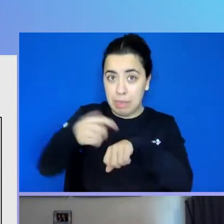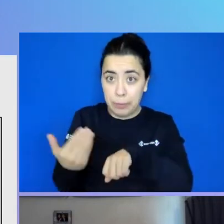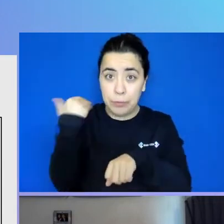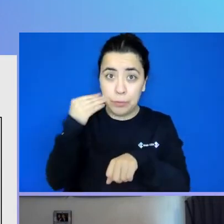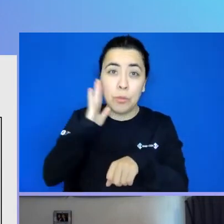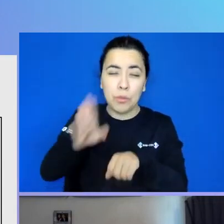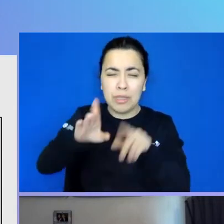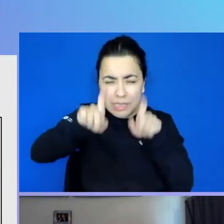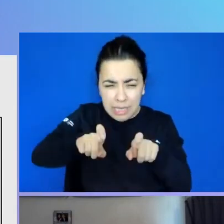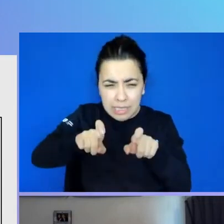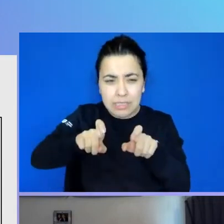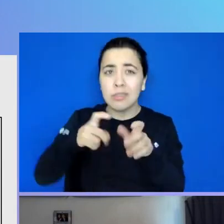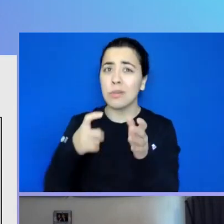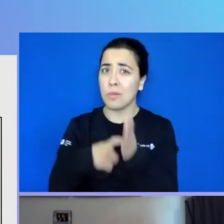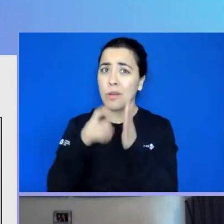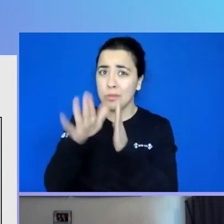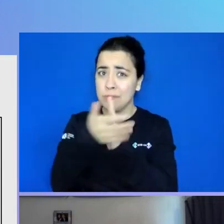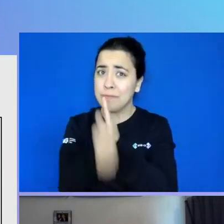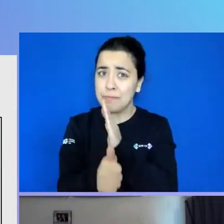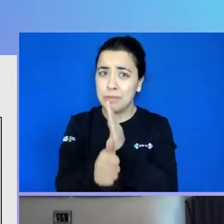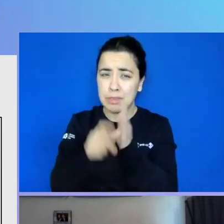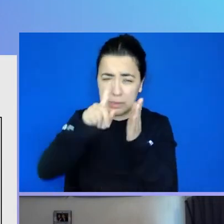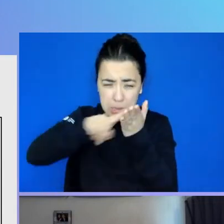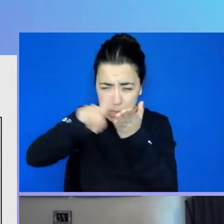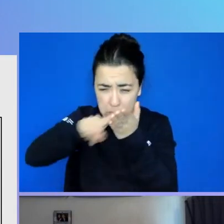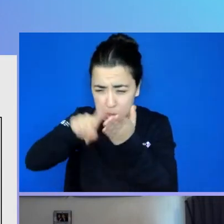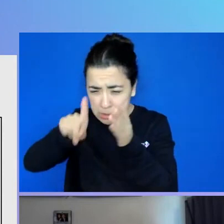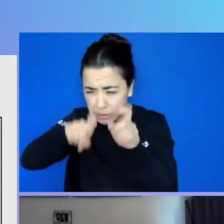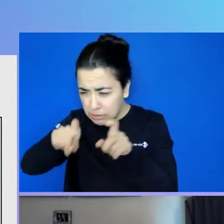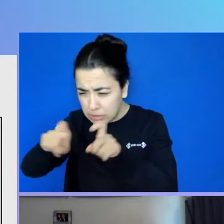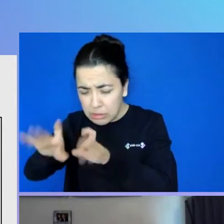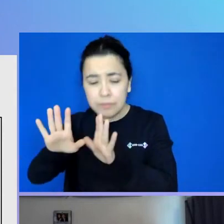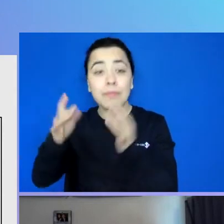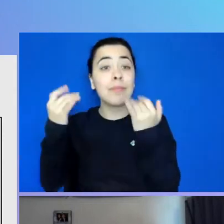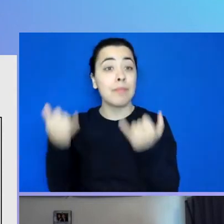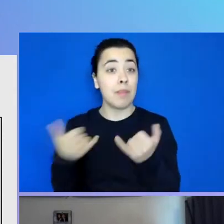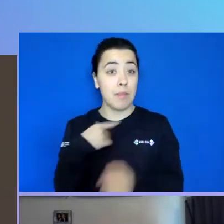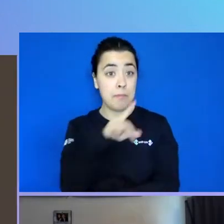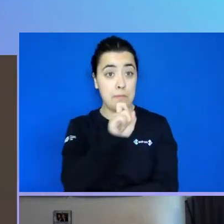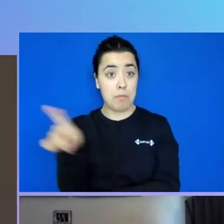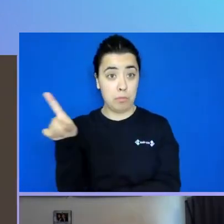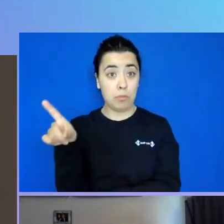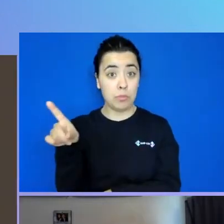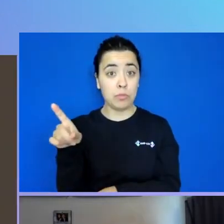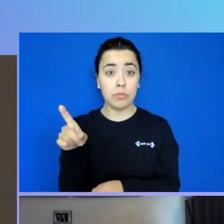is the time when I ask you to channel your inner Freddie